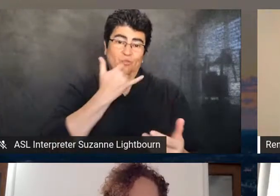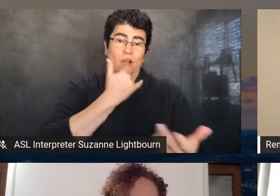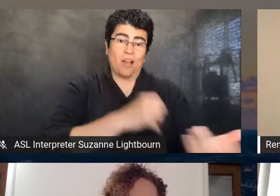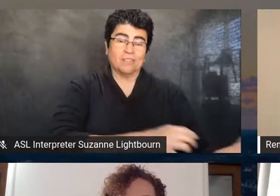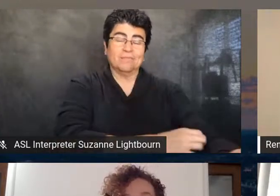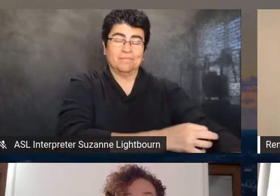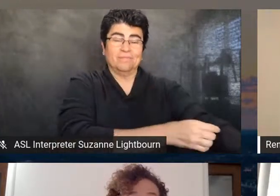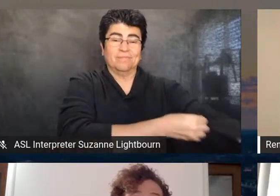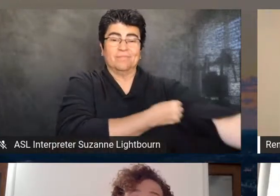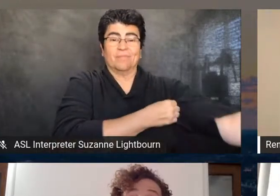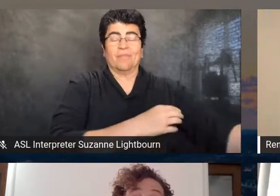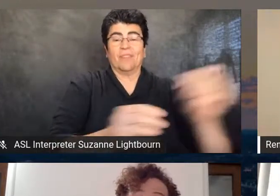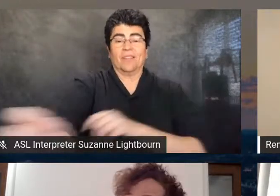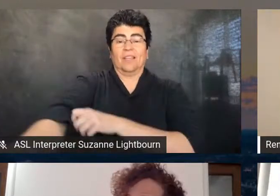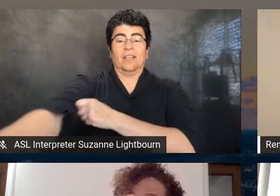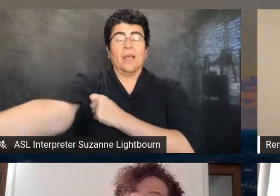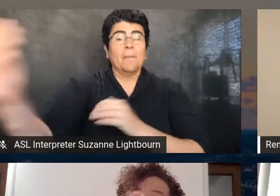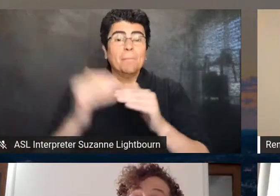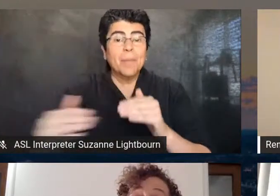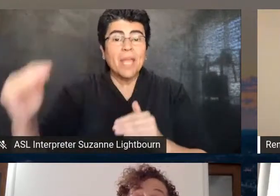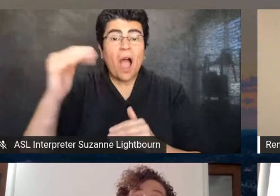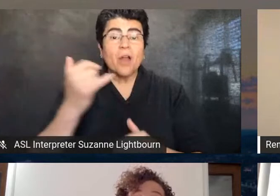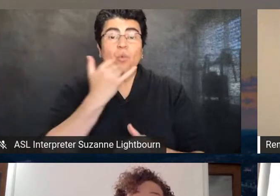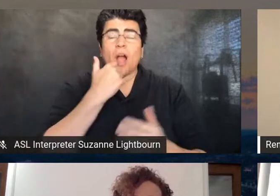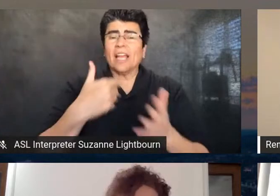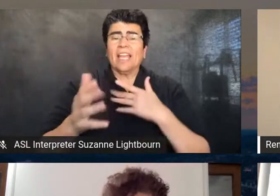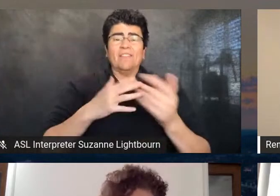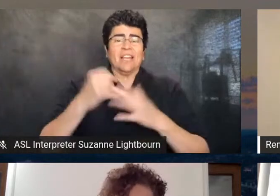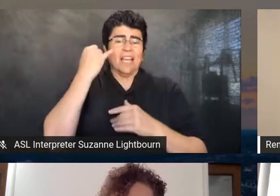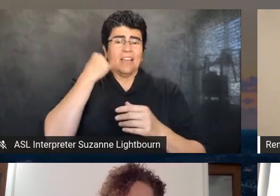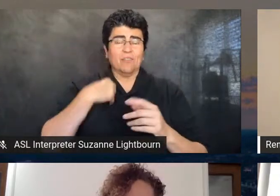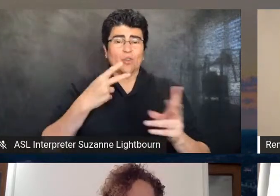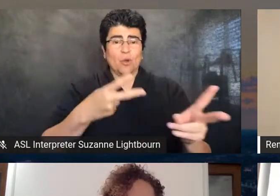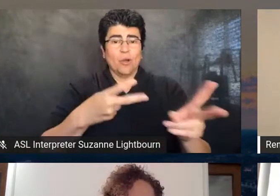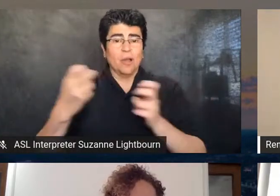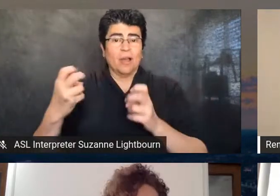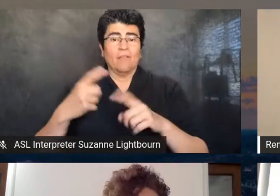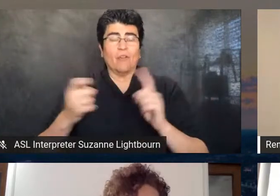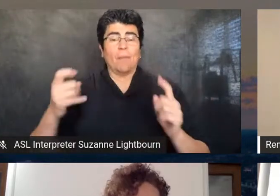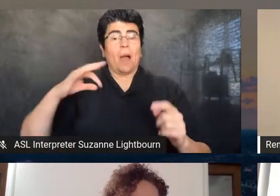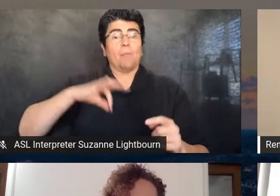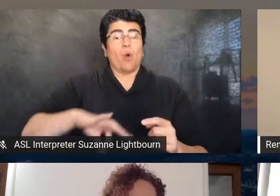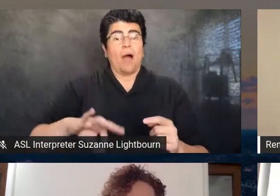And even if you put that from a confidence standpoint, it's wrong.